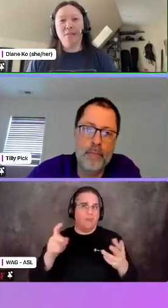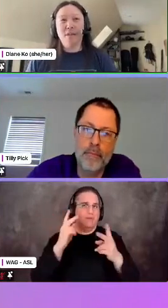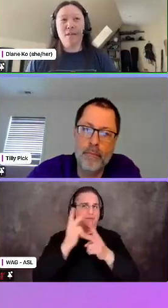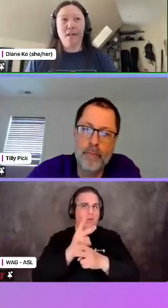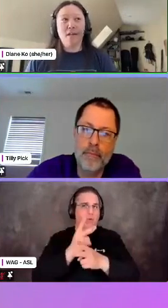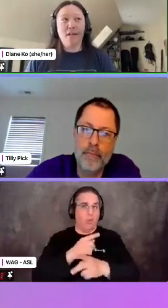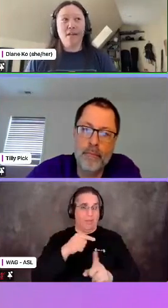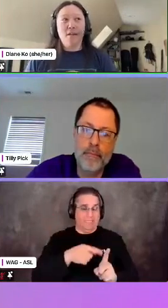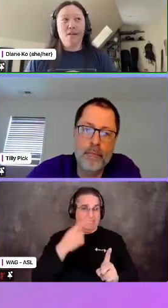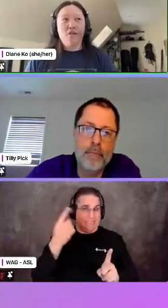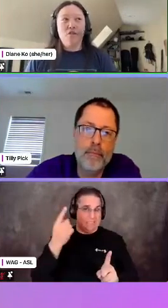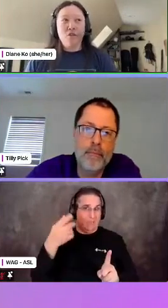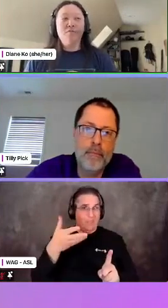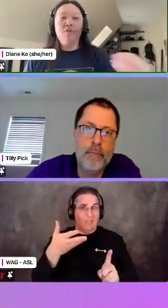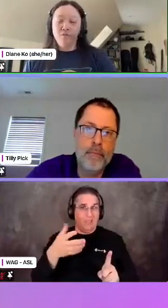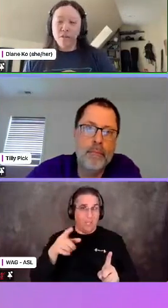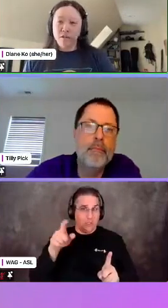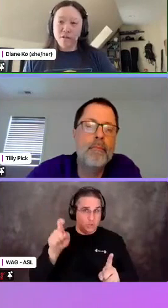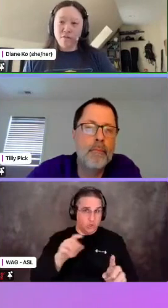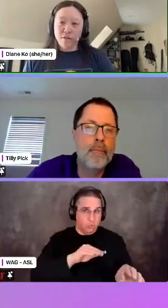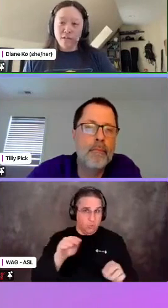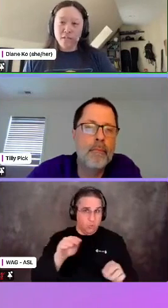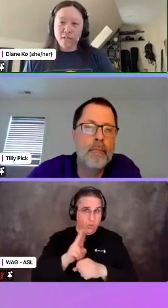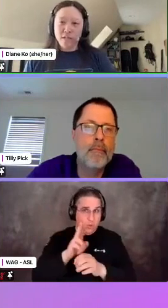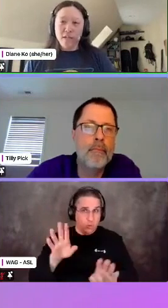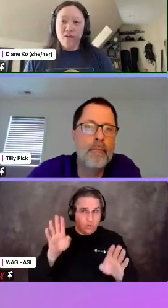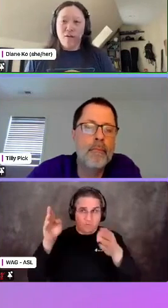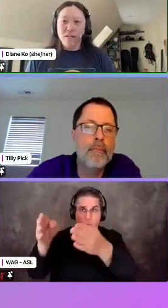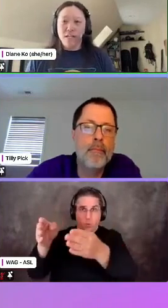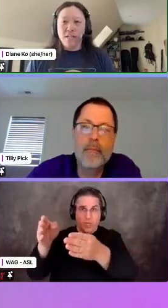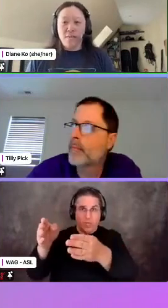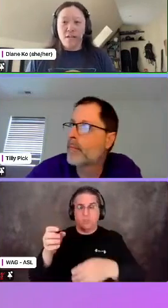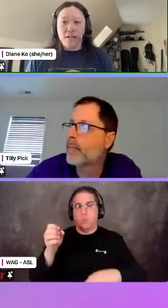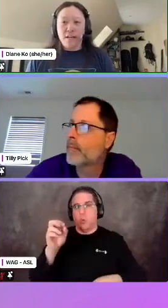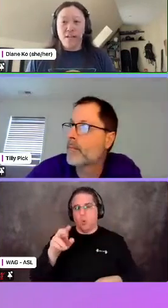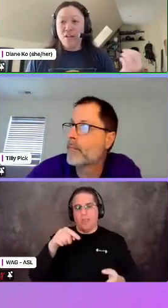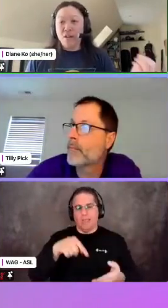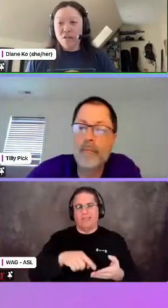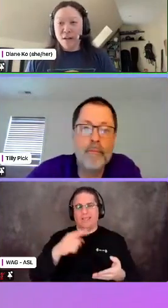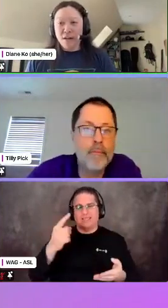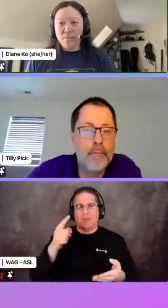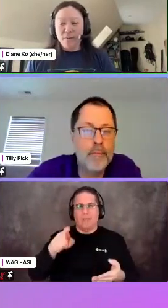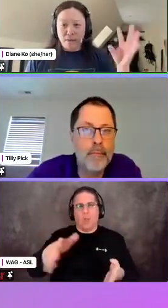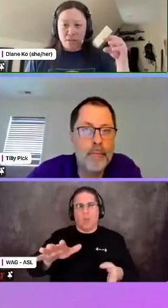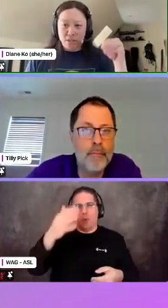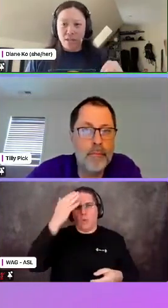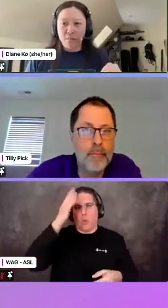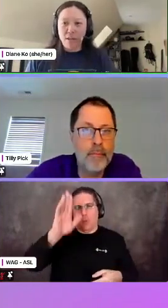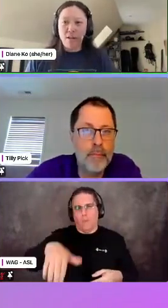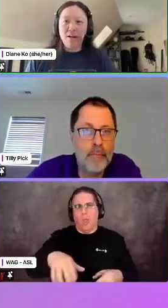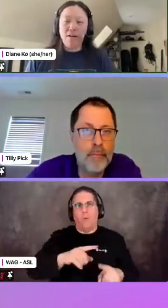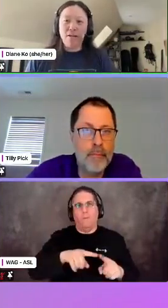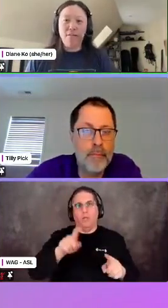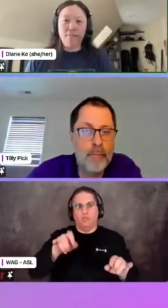is a link, at the entire card is linked, can you add roll equals group to an anchor tag they answered